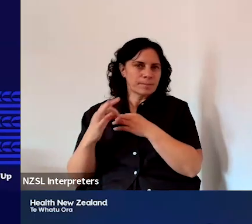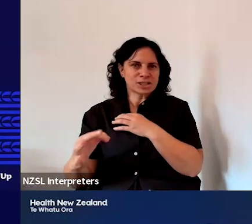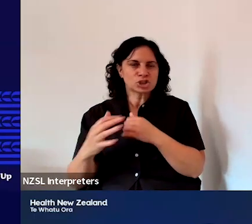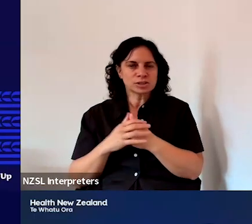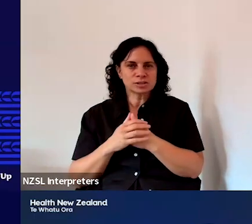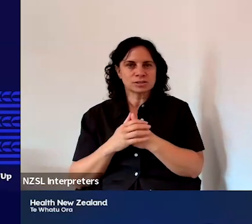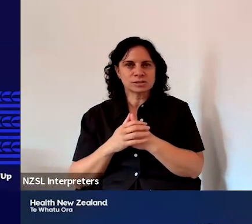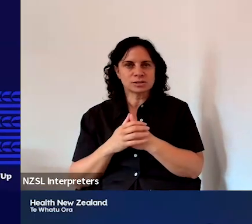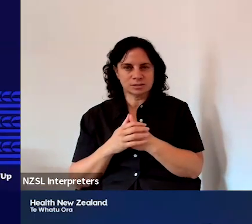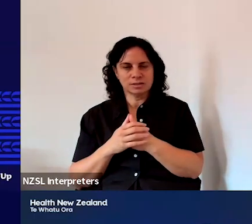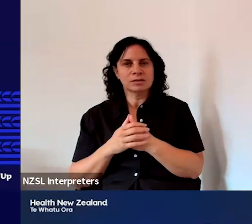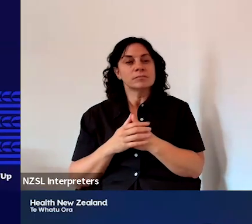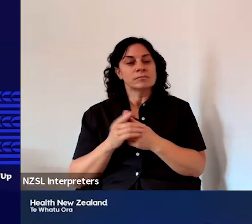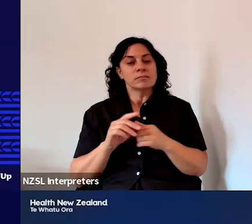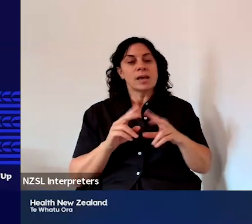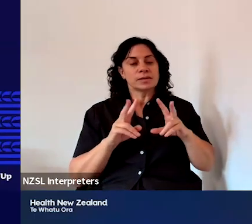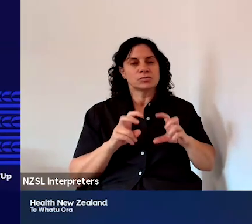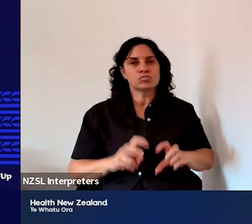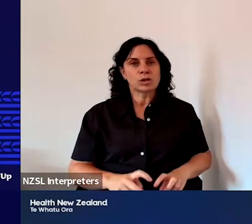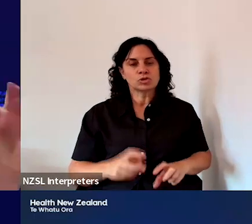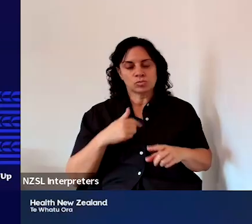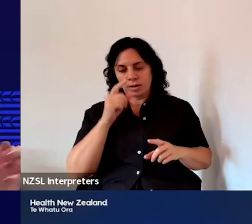and been a prime focus to ensure we provide that longitudinal